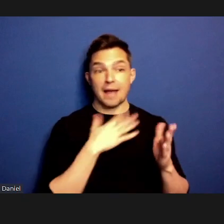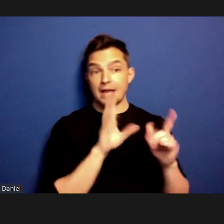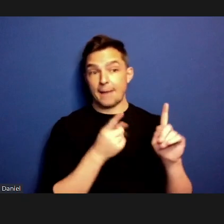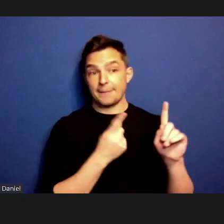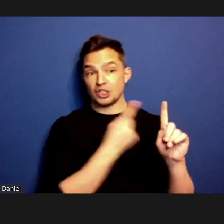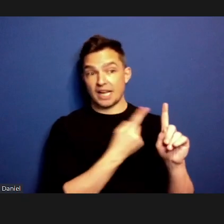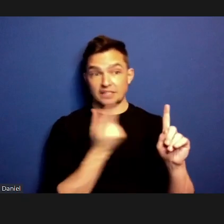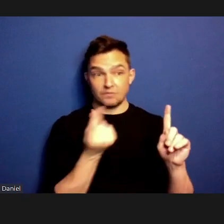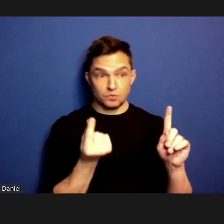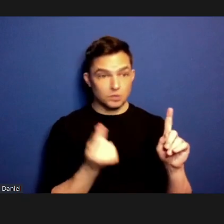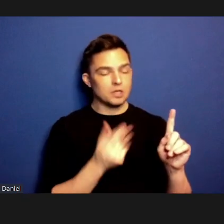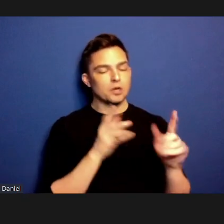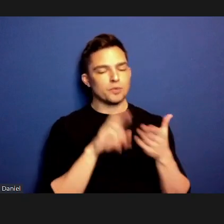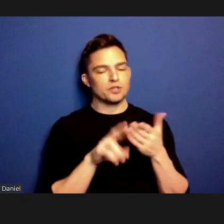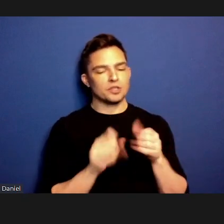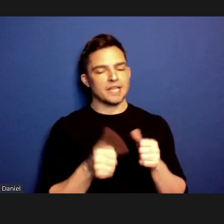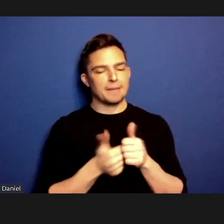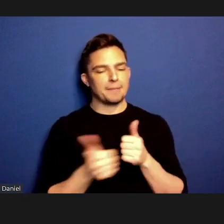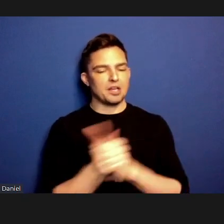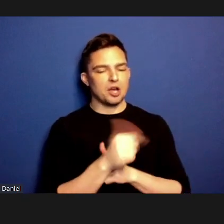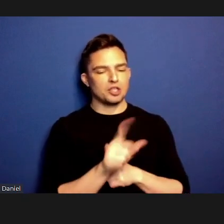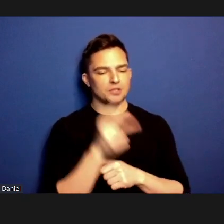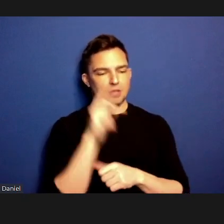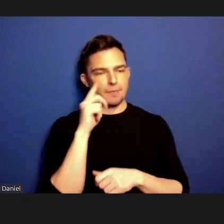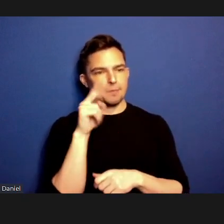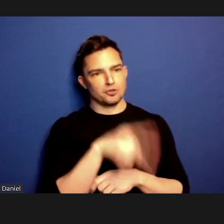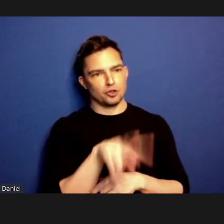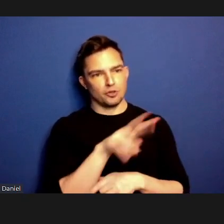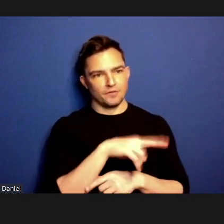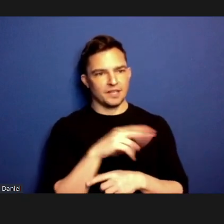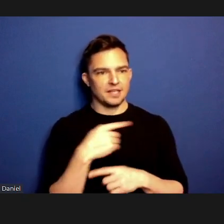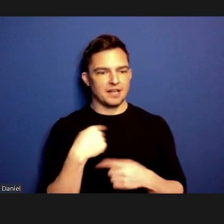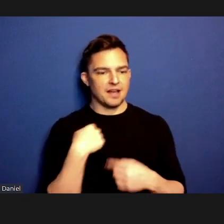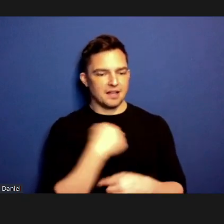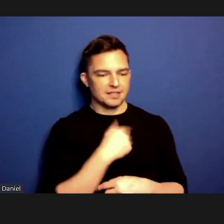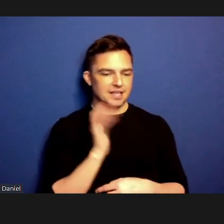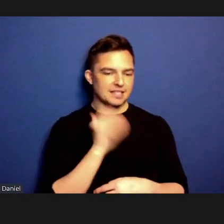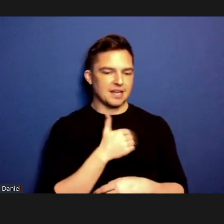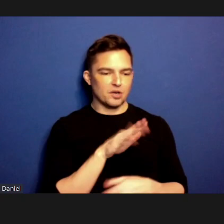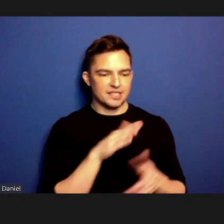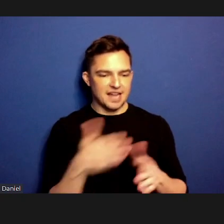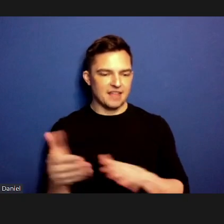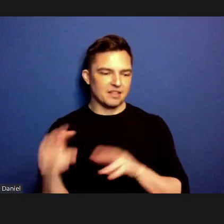research can go beyond just observing us and our deaths and observing us dying. I do believe